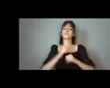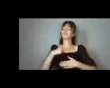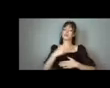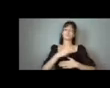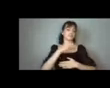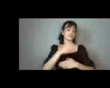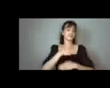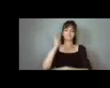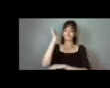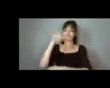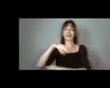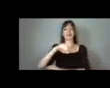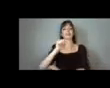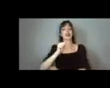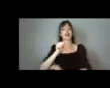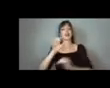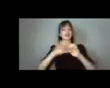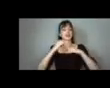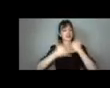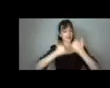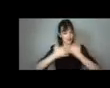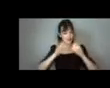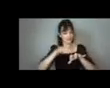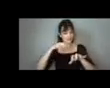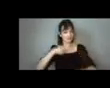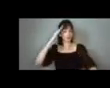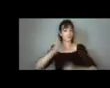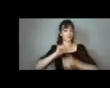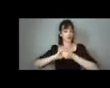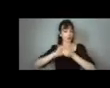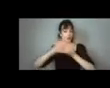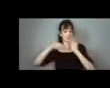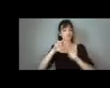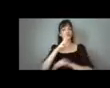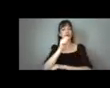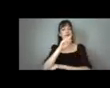NDA annual conference and I know my colleague Minister Rabitte will be speaking to you also.